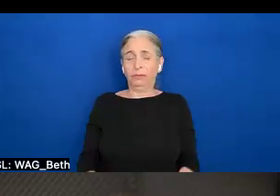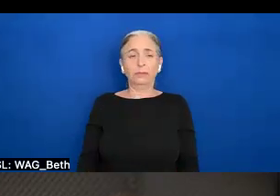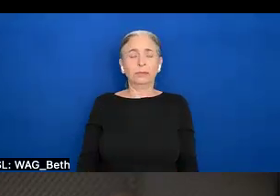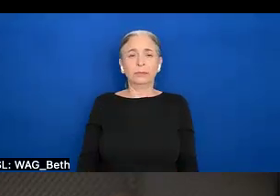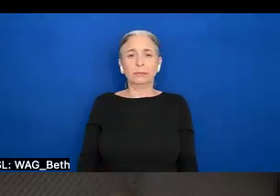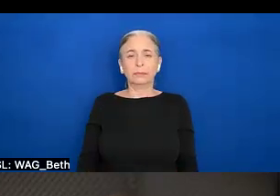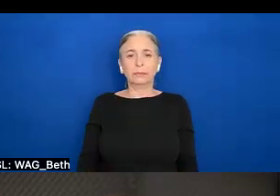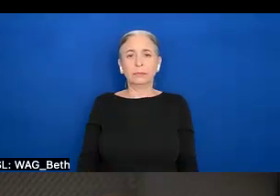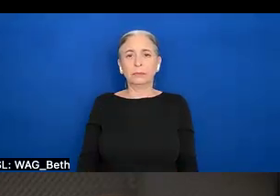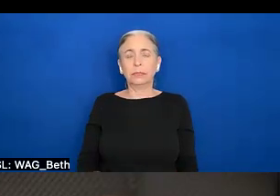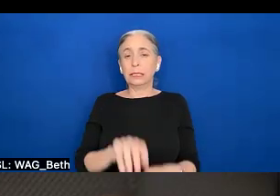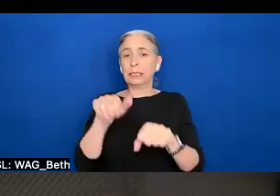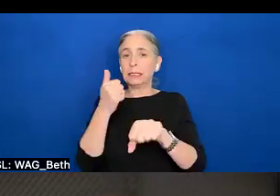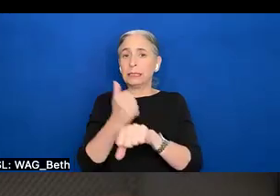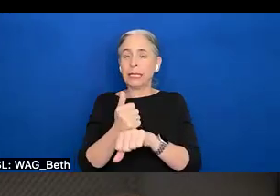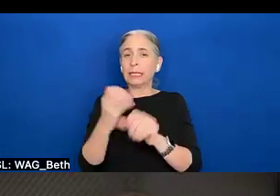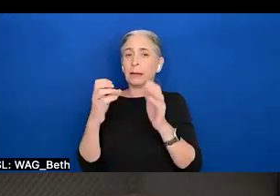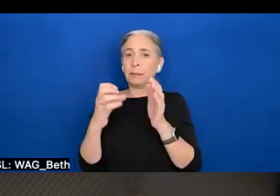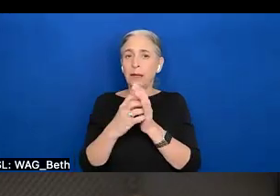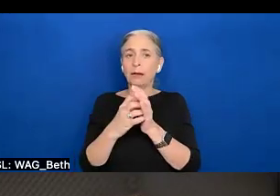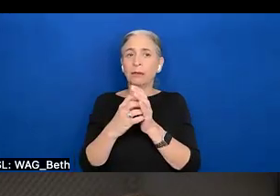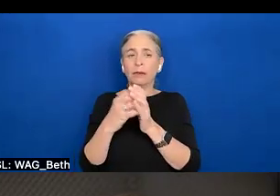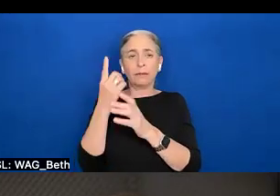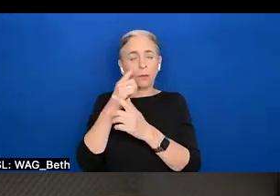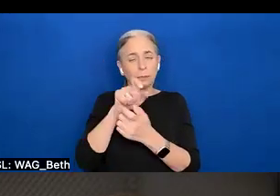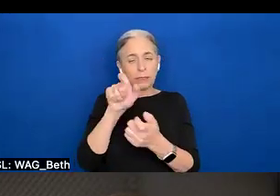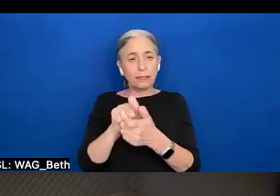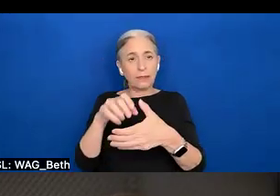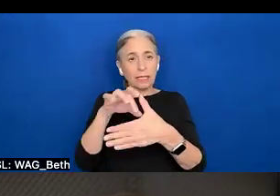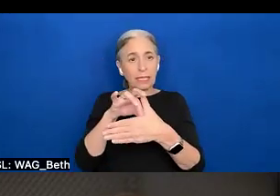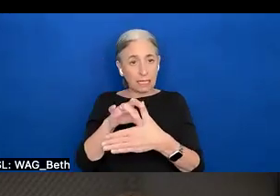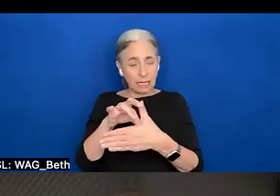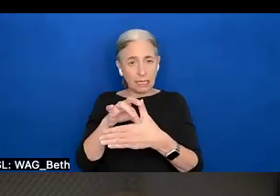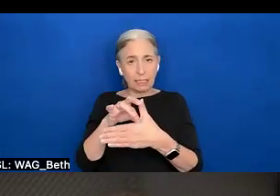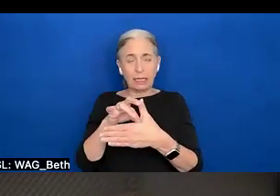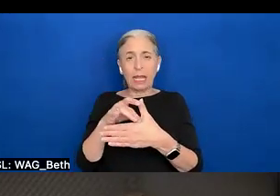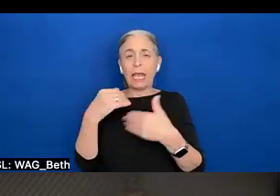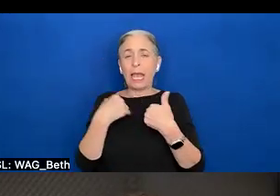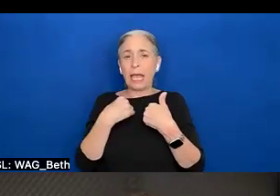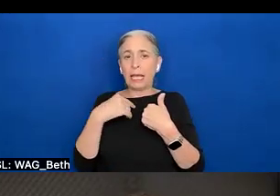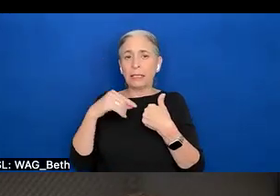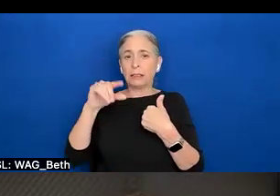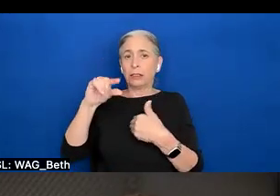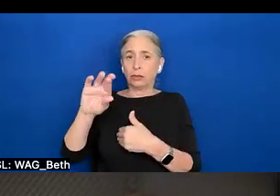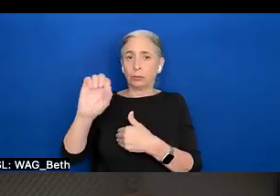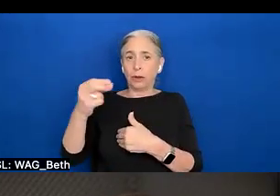And so setting a paragraph style for a specific content helps the graphic designer to create the layout faster.